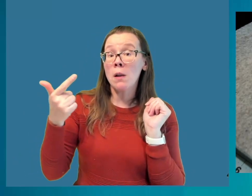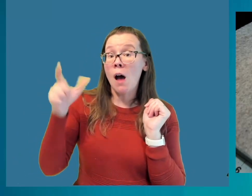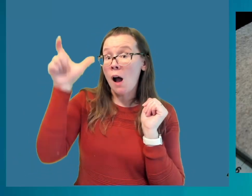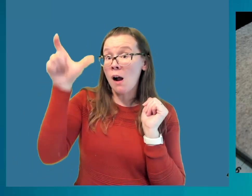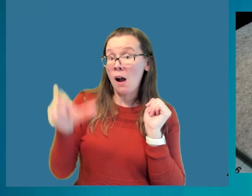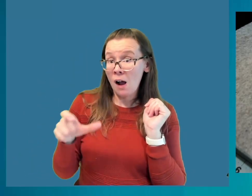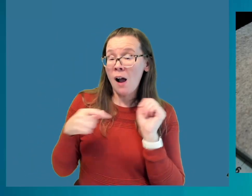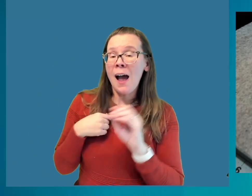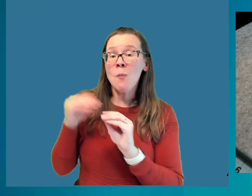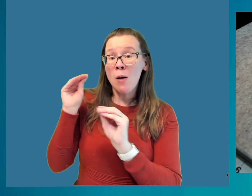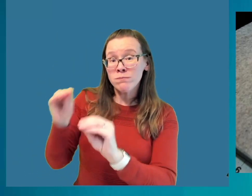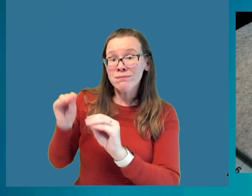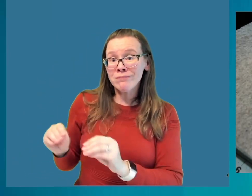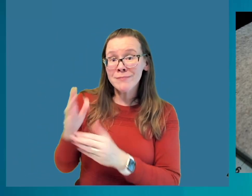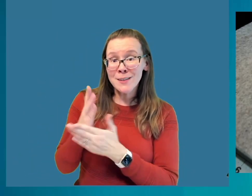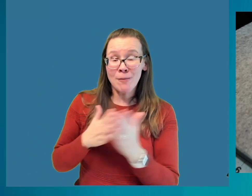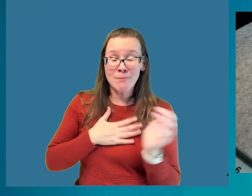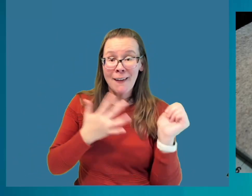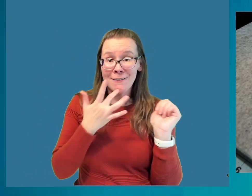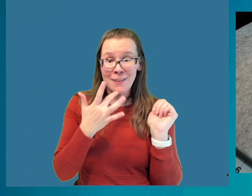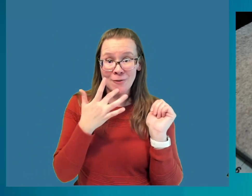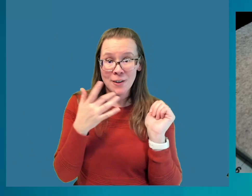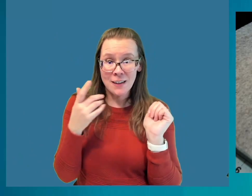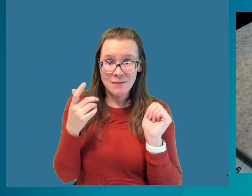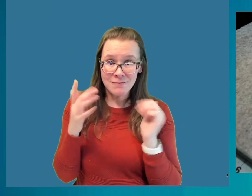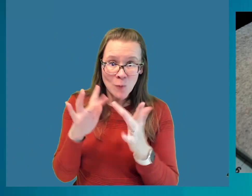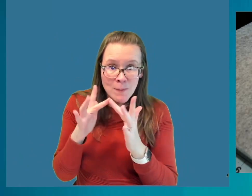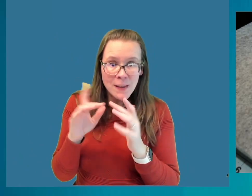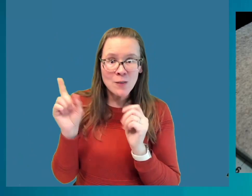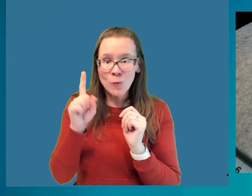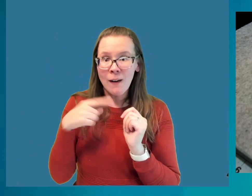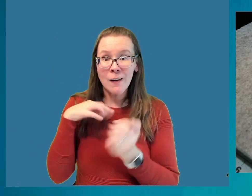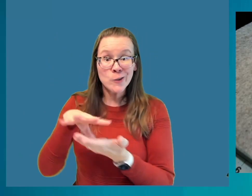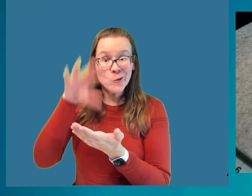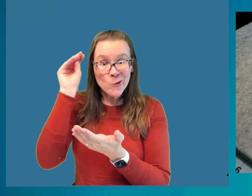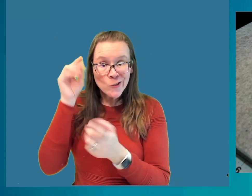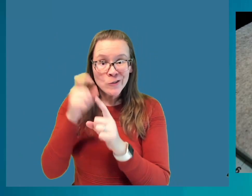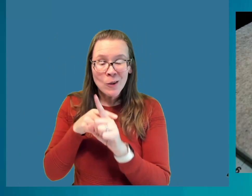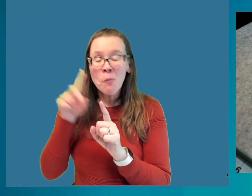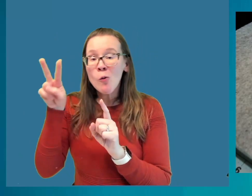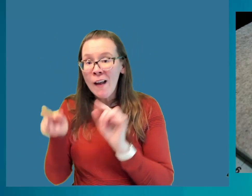different ways. In my blog I will put some links of, um, some of my favorite websites: